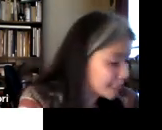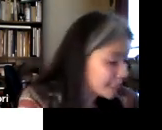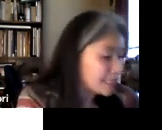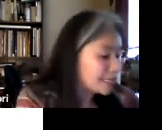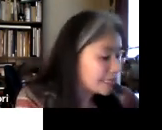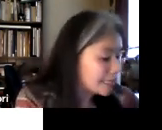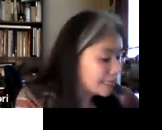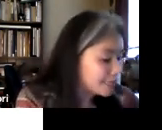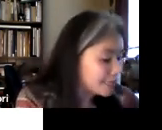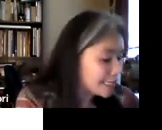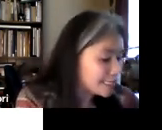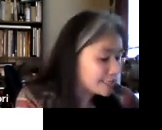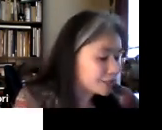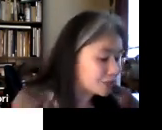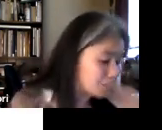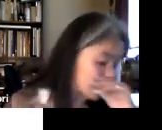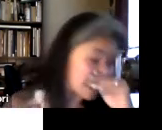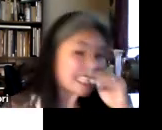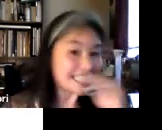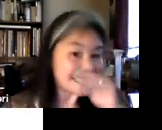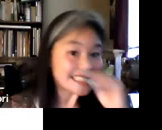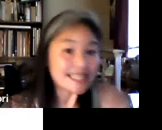or obedience to the Japanese Emperor, or any other foreign